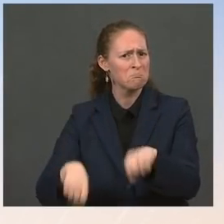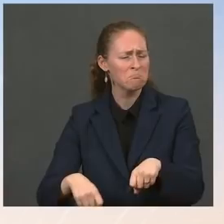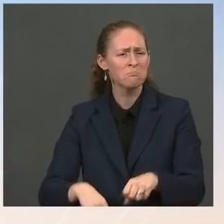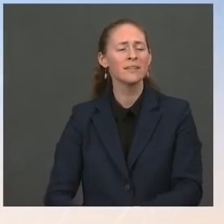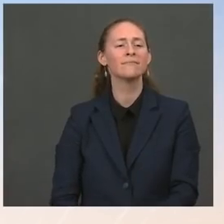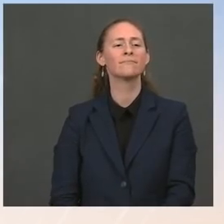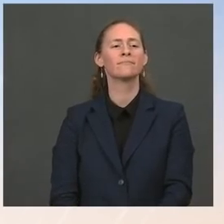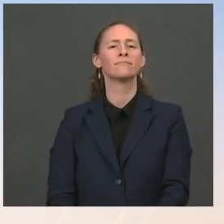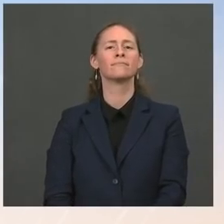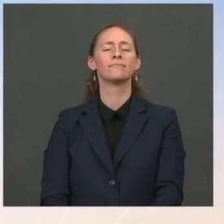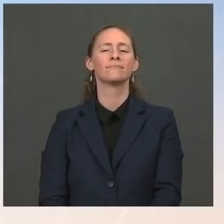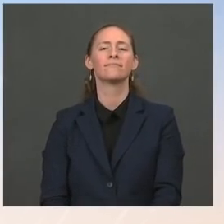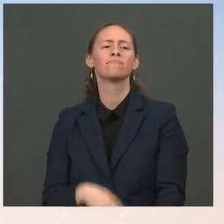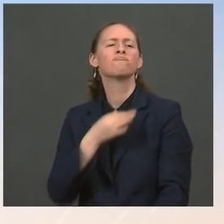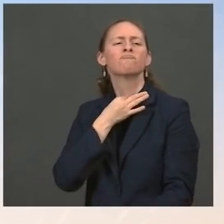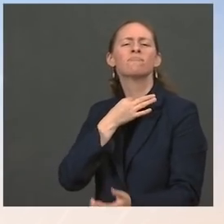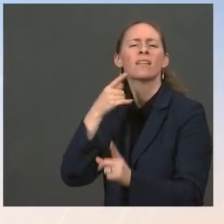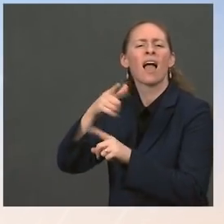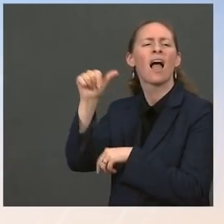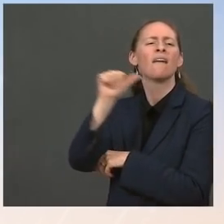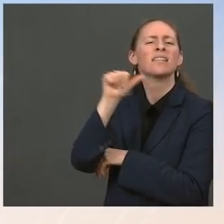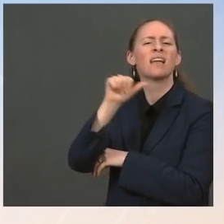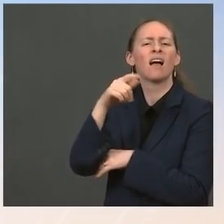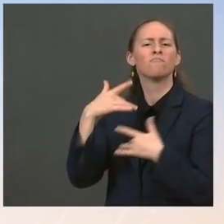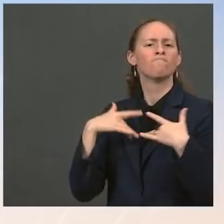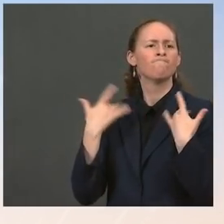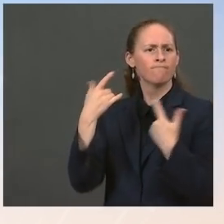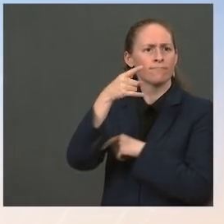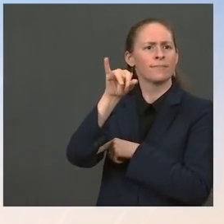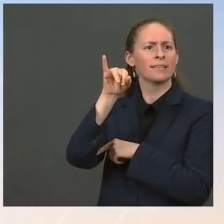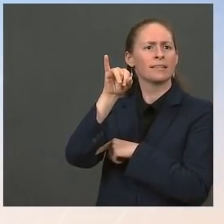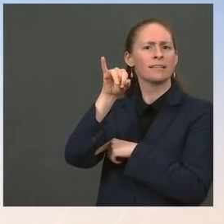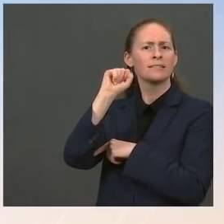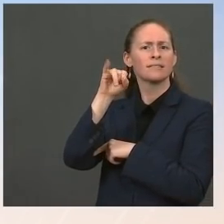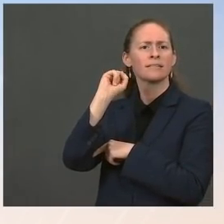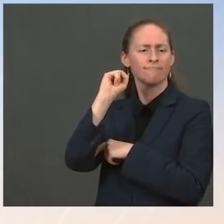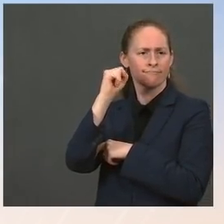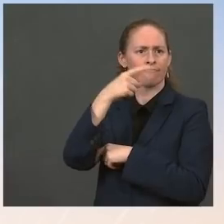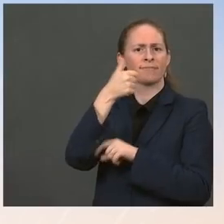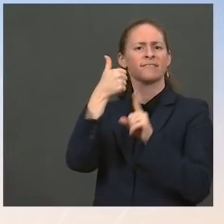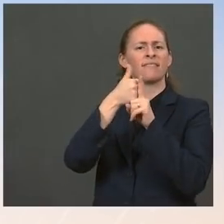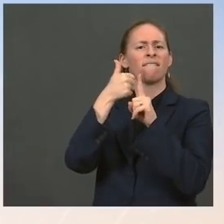The ISIS-K suicide bomber had -- you know, who was -- who carried out the attack